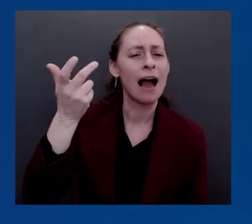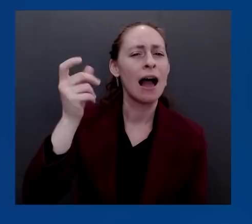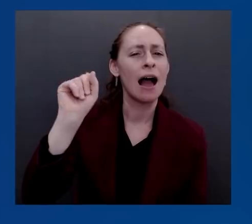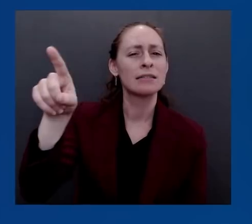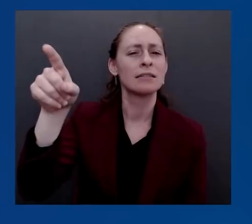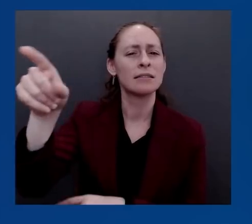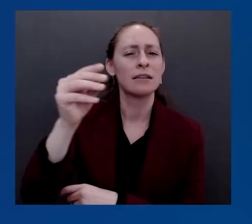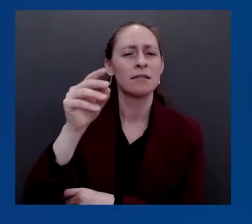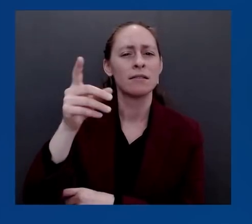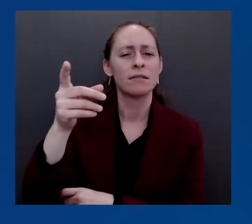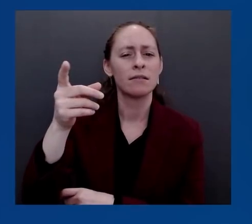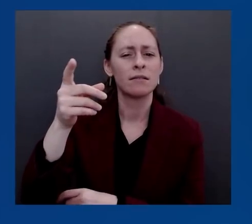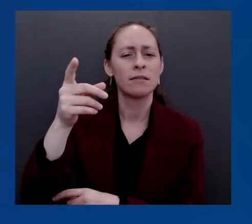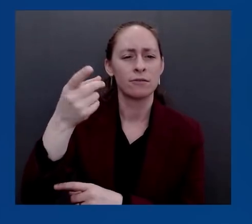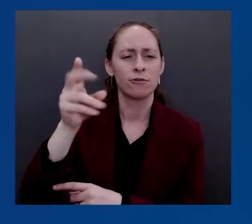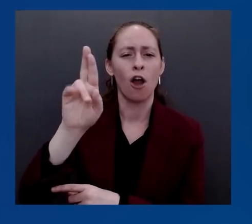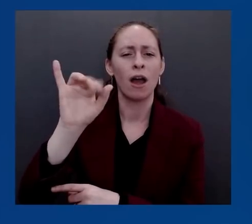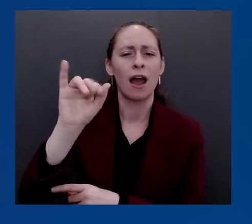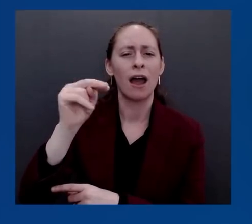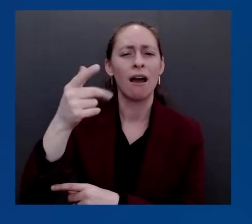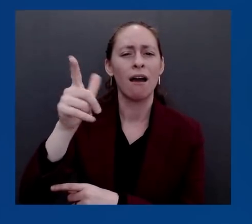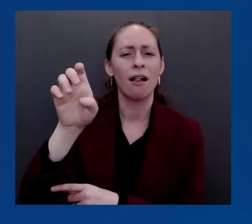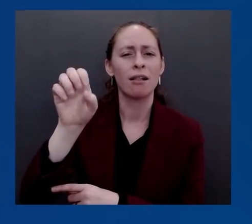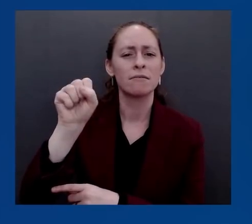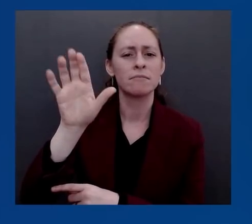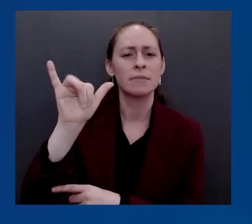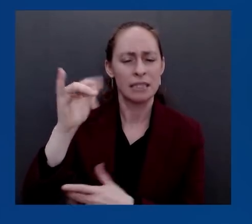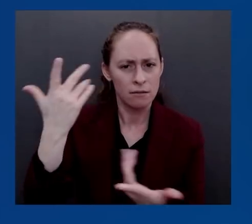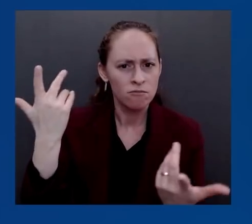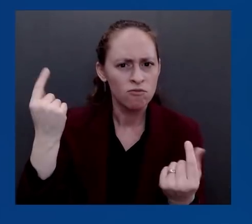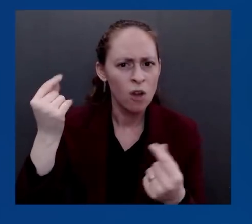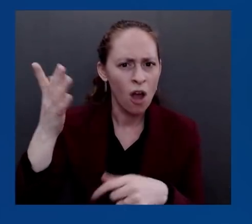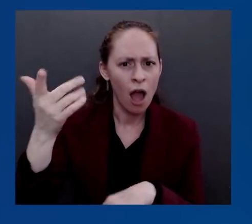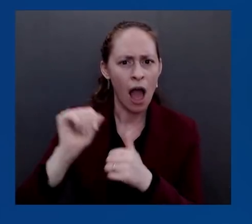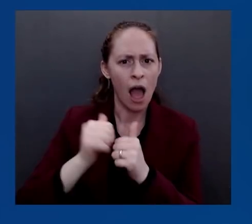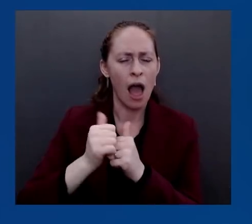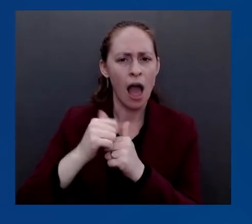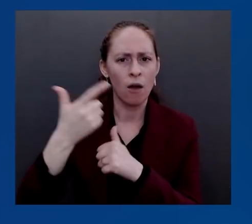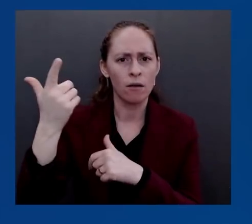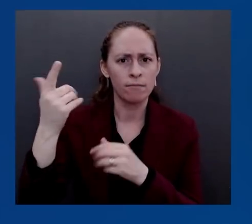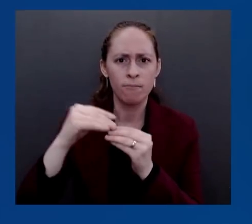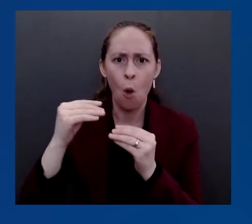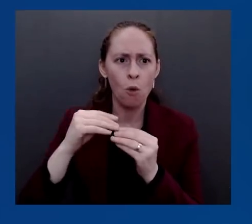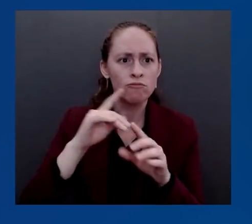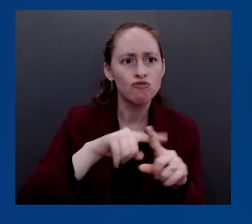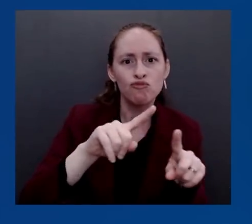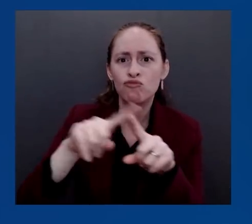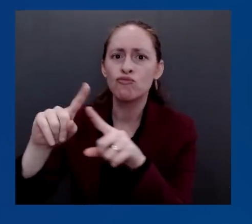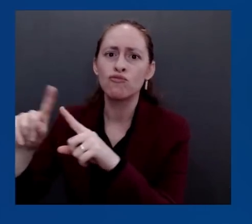I think people are still seeing that if they want to buy a test, the prices are pretty high.